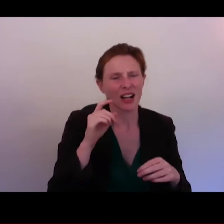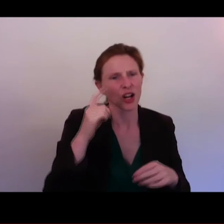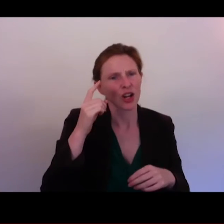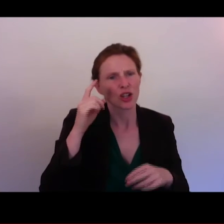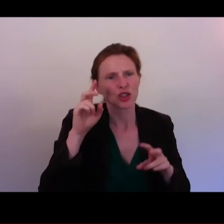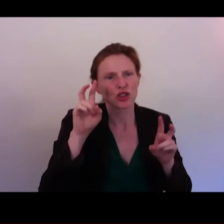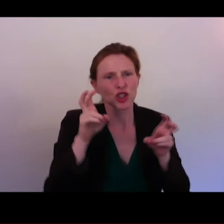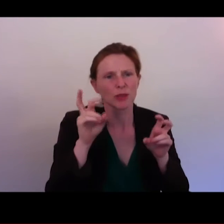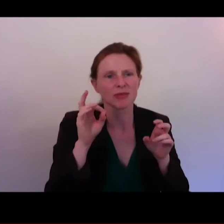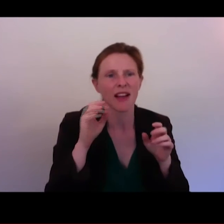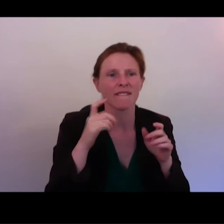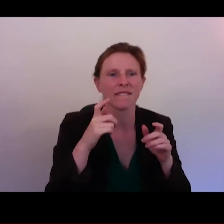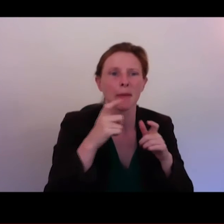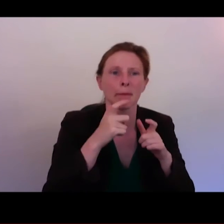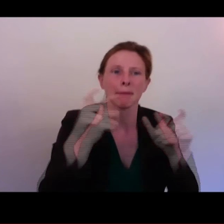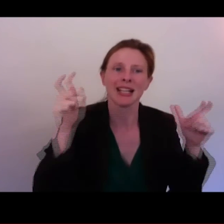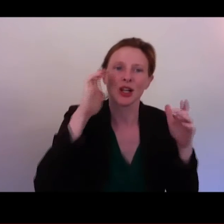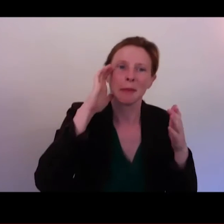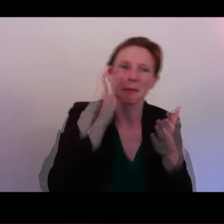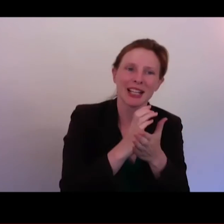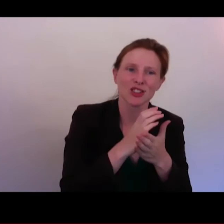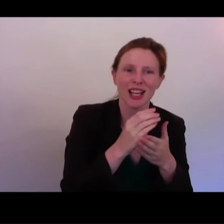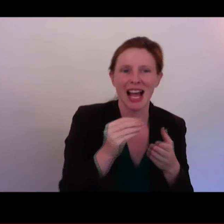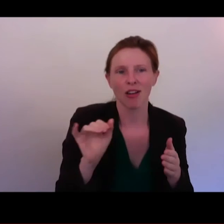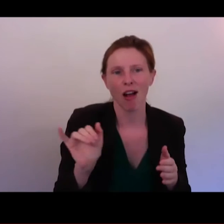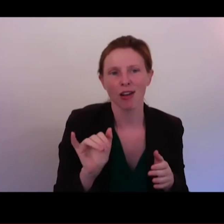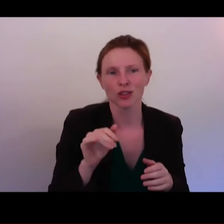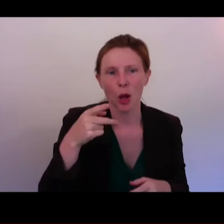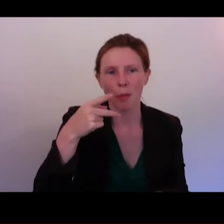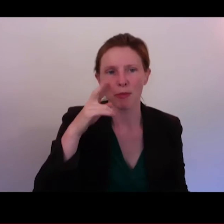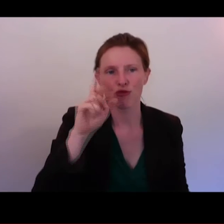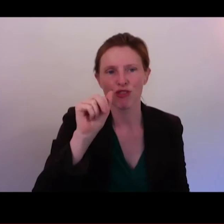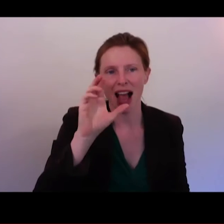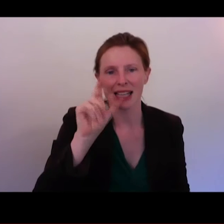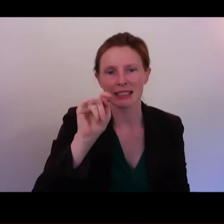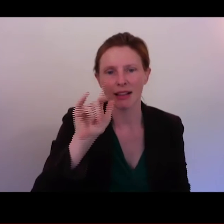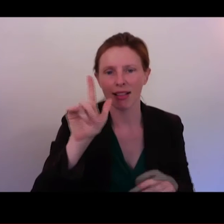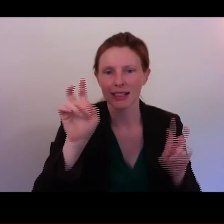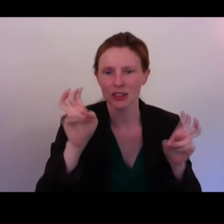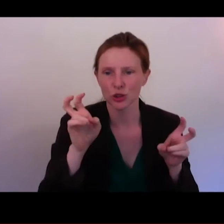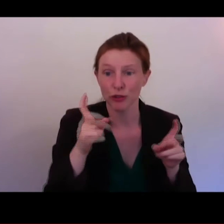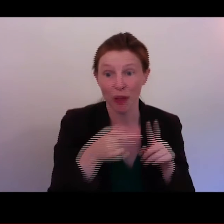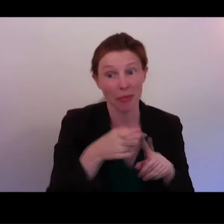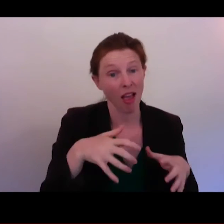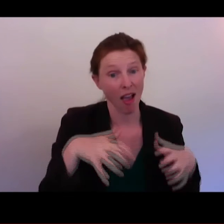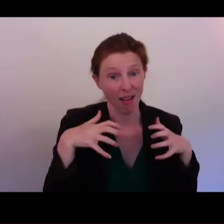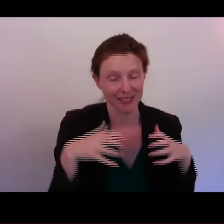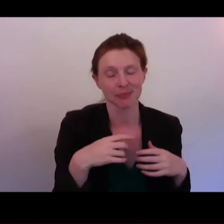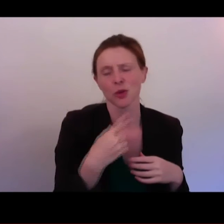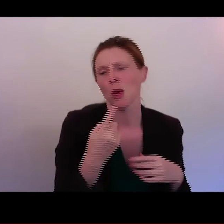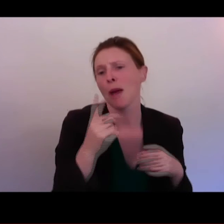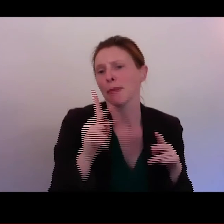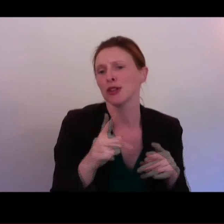for the decision making. Well in terms of the big picture, and also a practical issue.